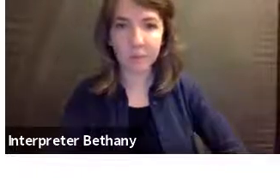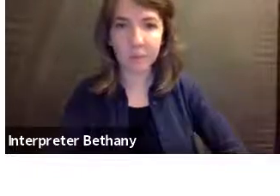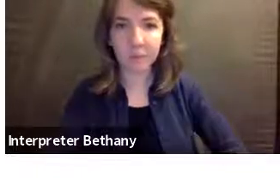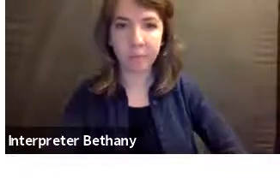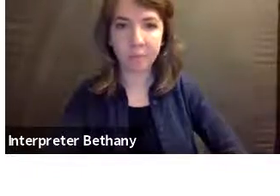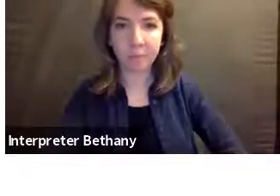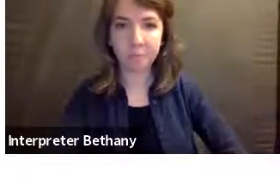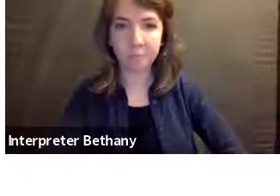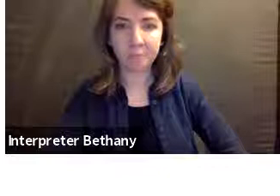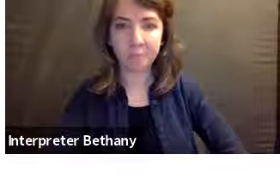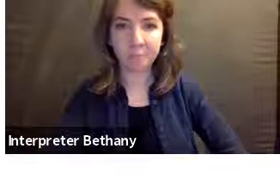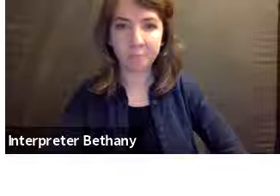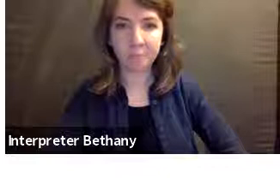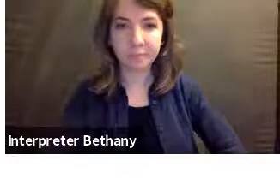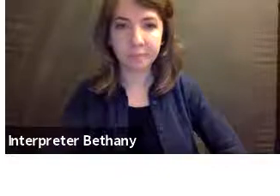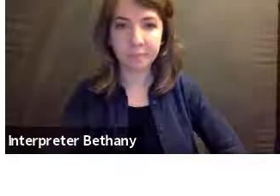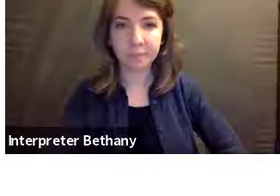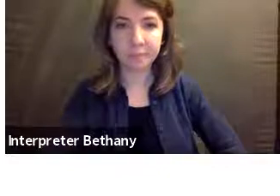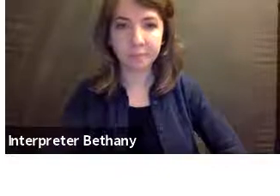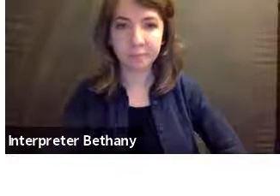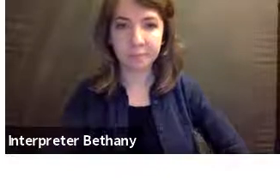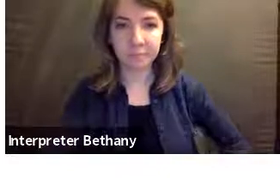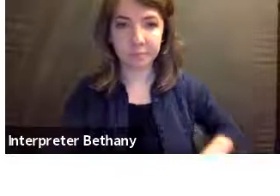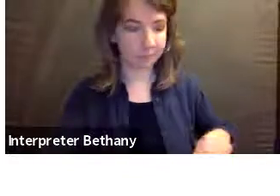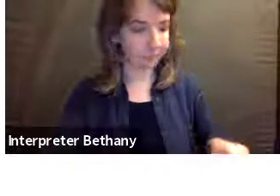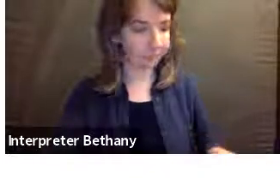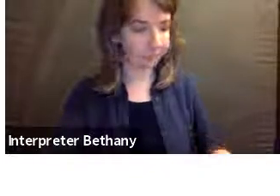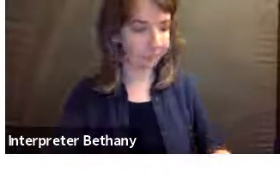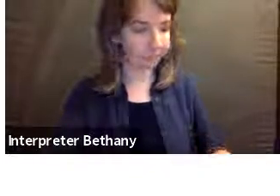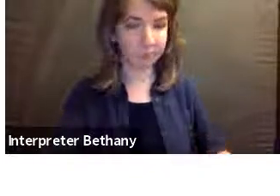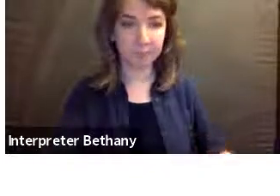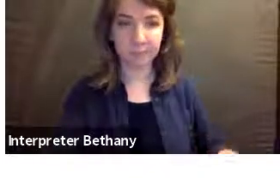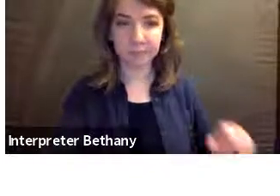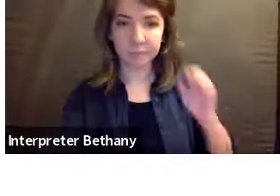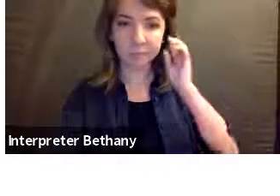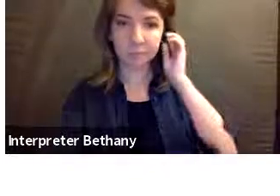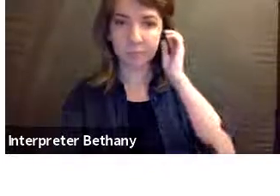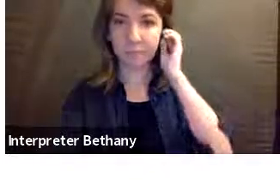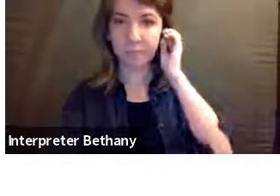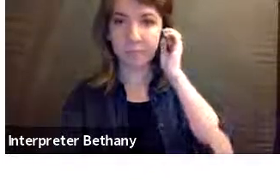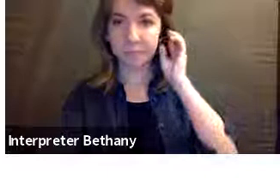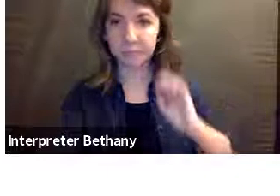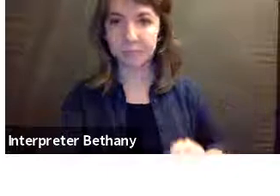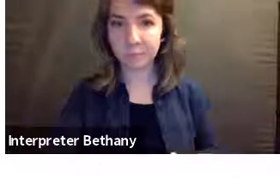Linda Kobashigawa: I hope, mine was worth while I was eating. So I hope it was